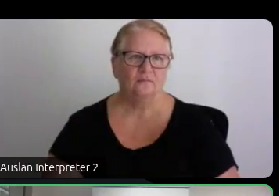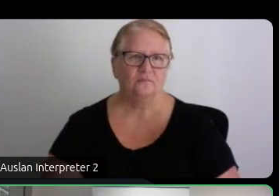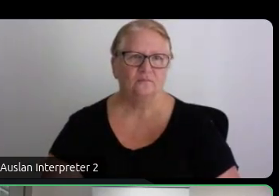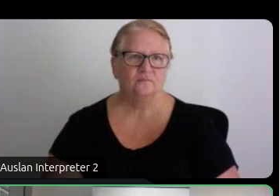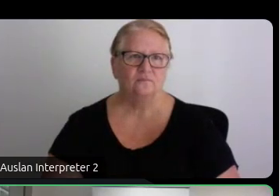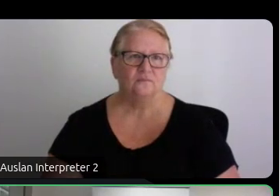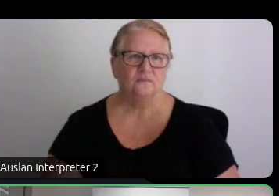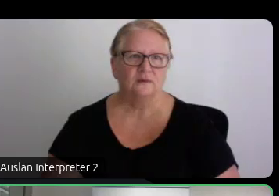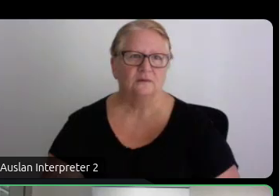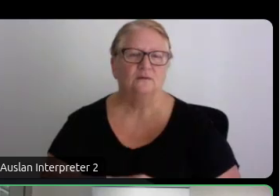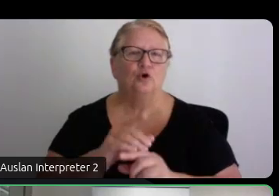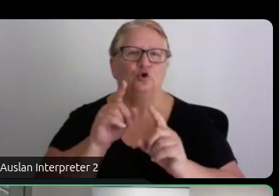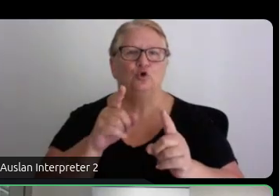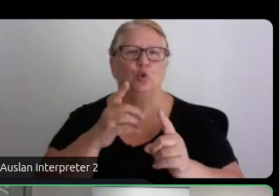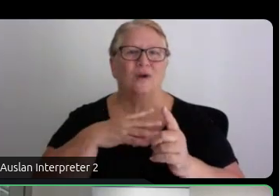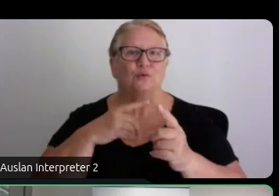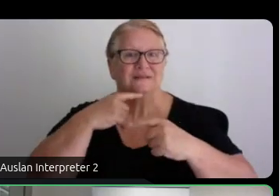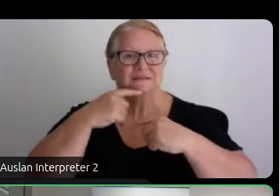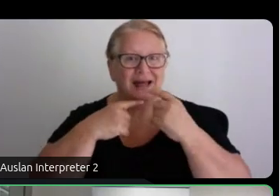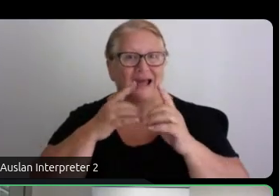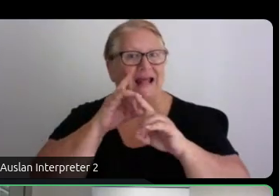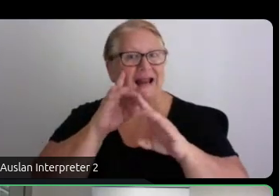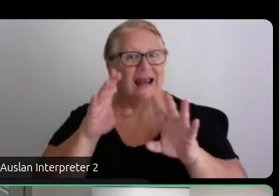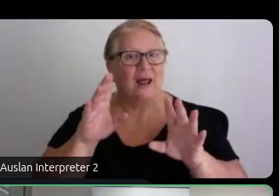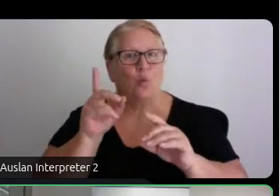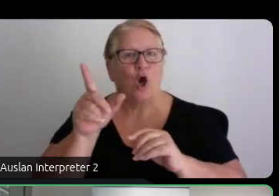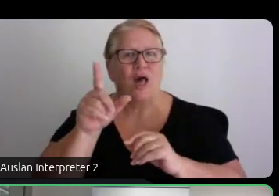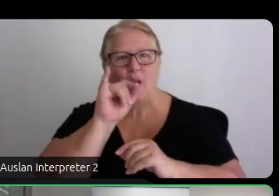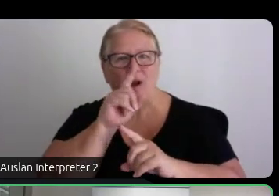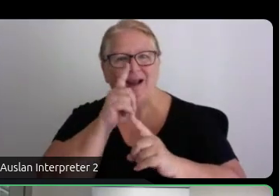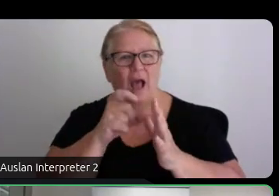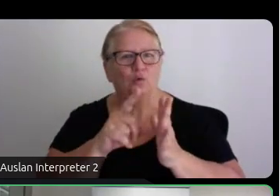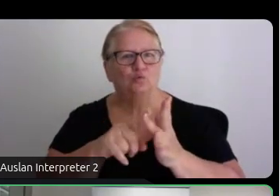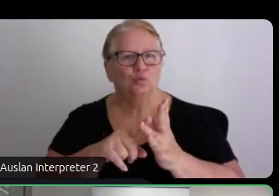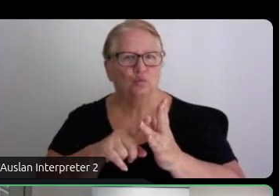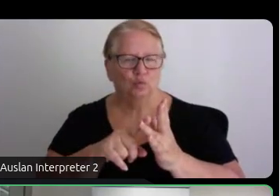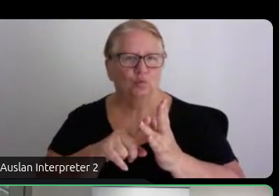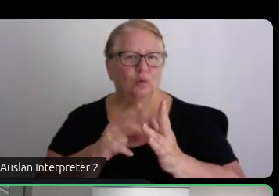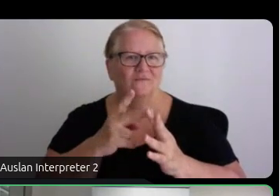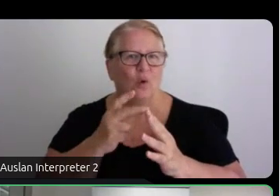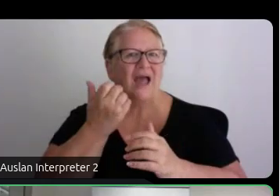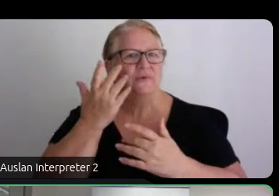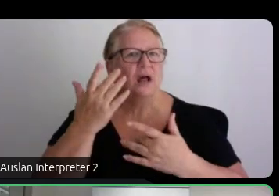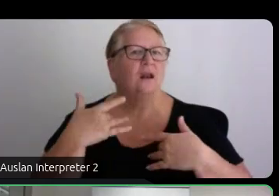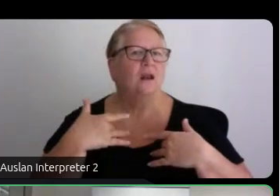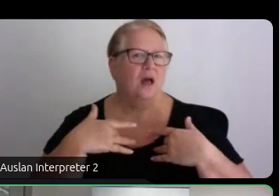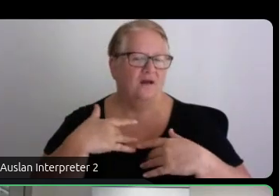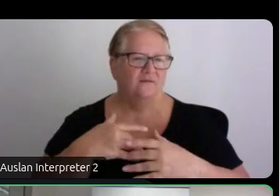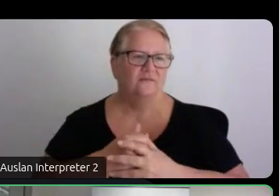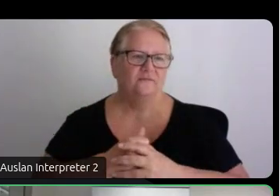a person can and can't do in terms of day-to-day tasks. Um, where a person requires some assistance